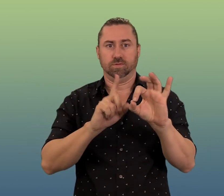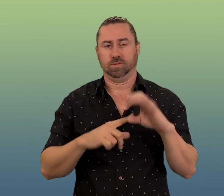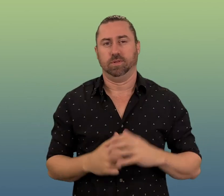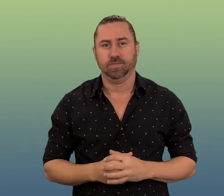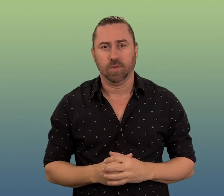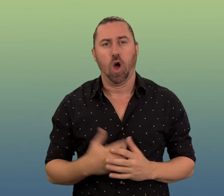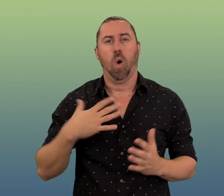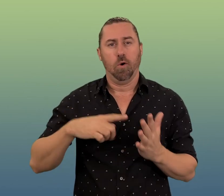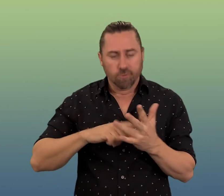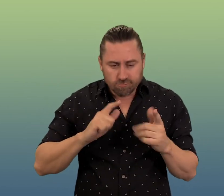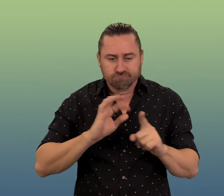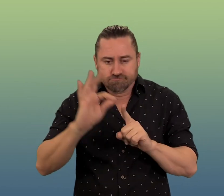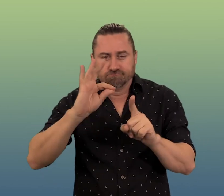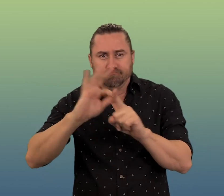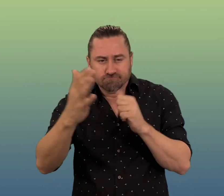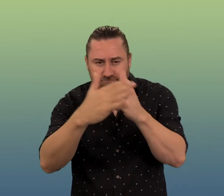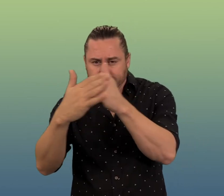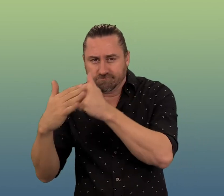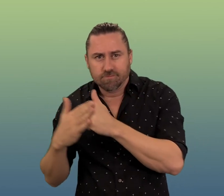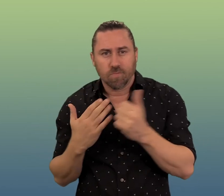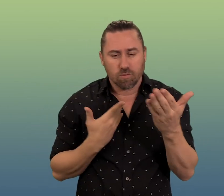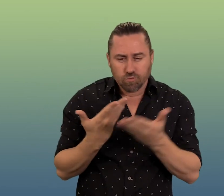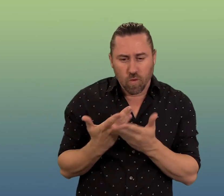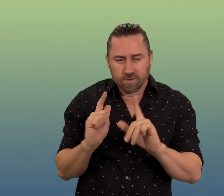and continue transformation of our products and services.